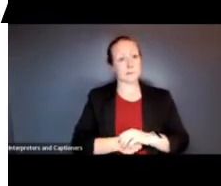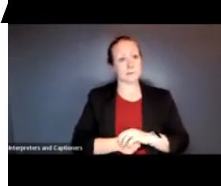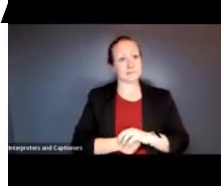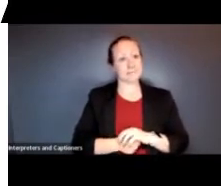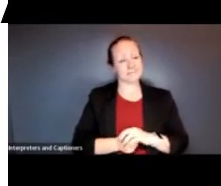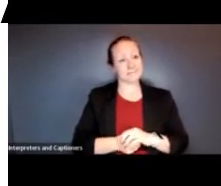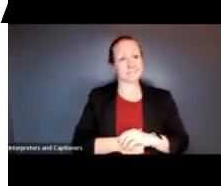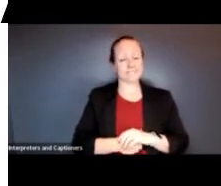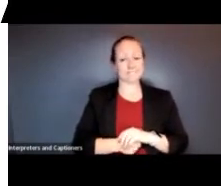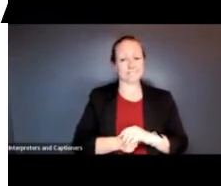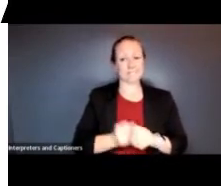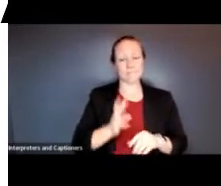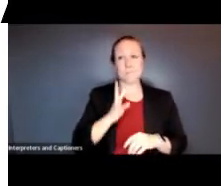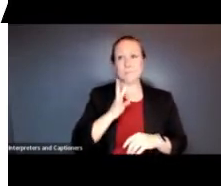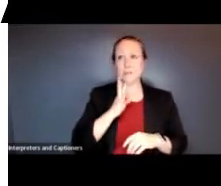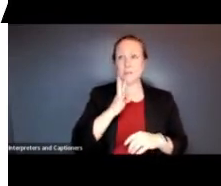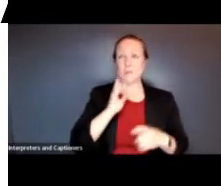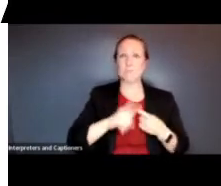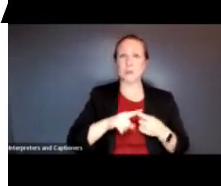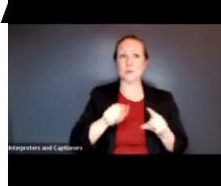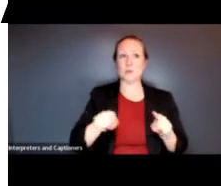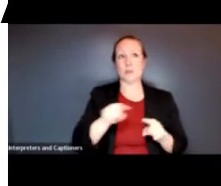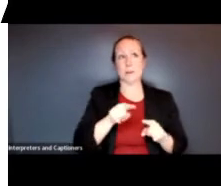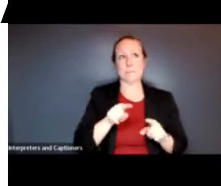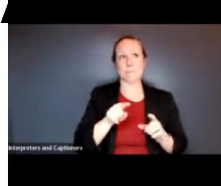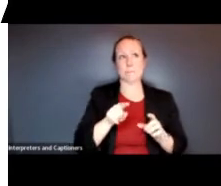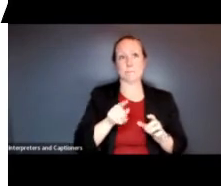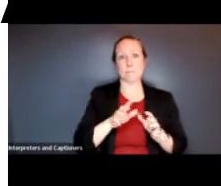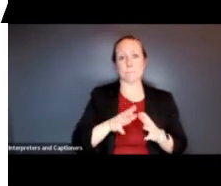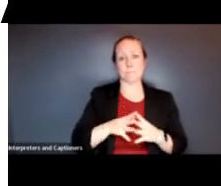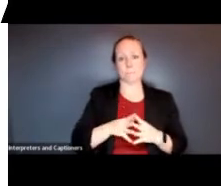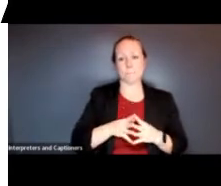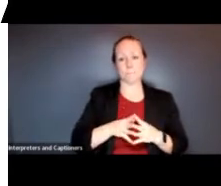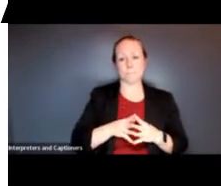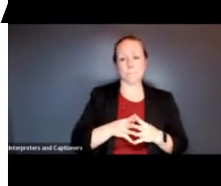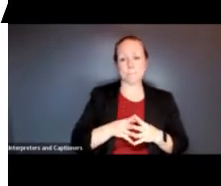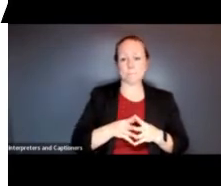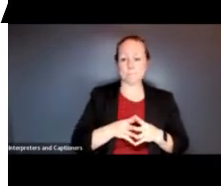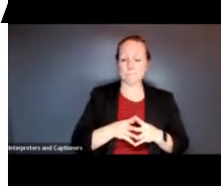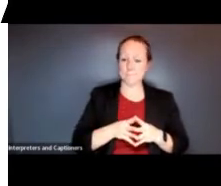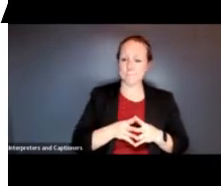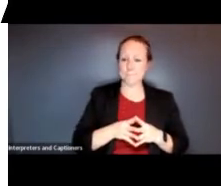Theo Tsaousides: Speak to them in. Well, let me think about